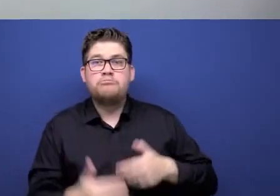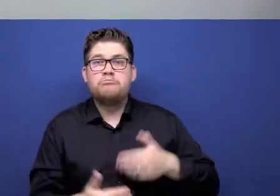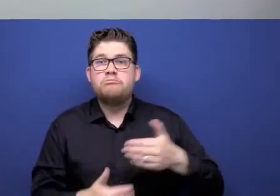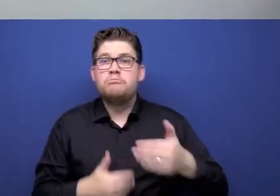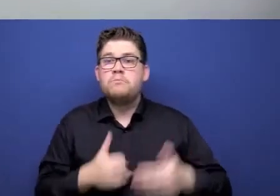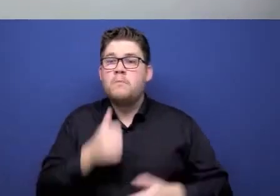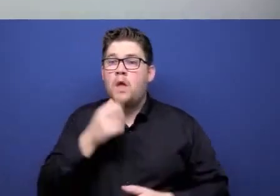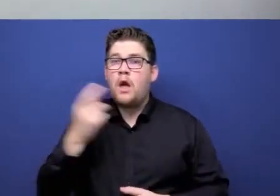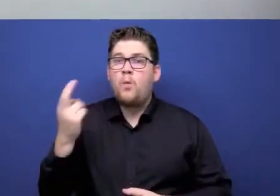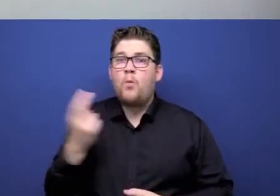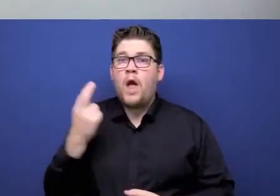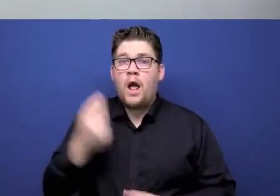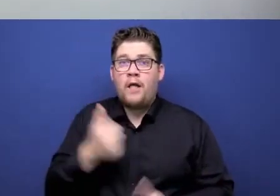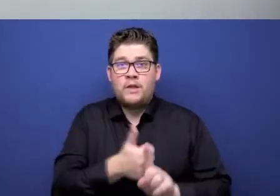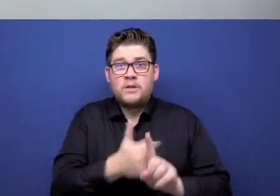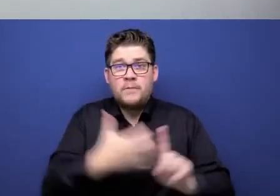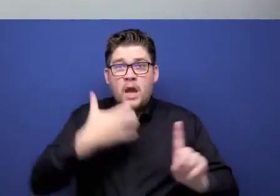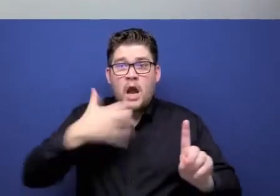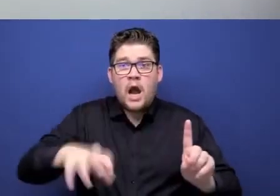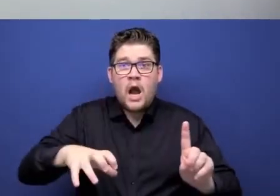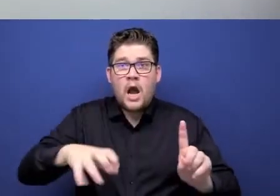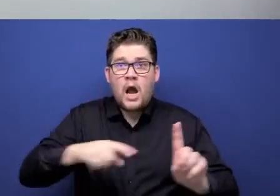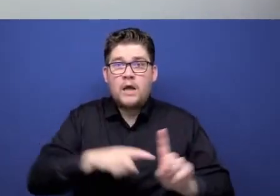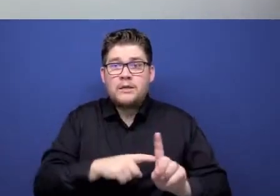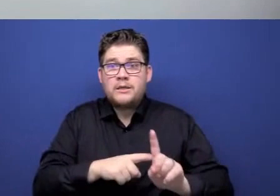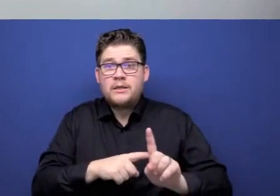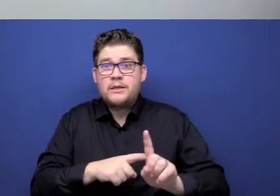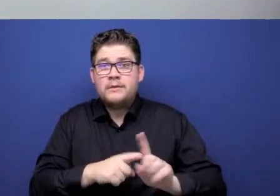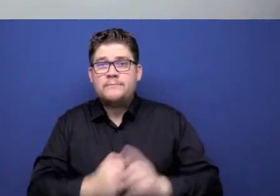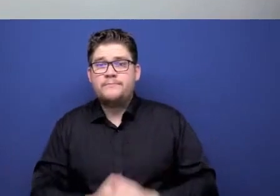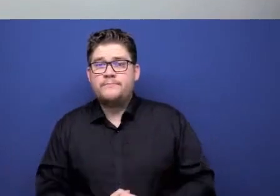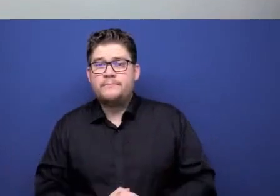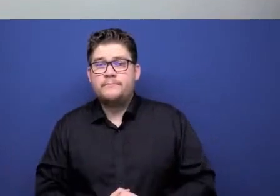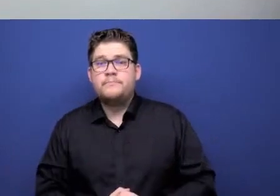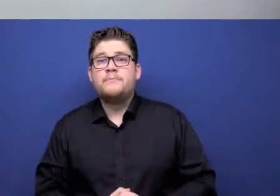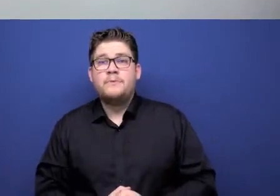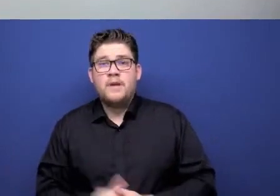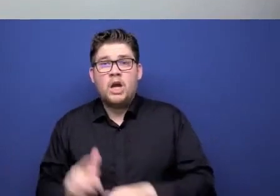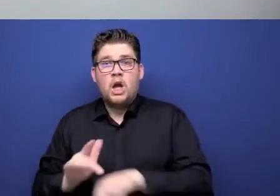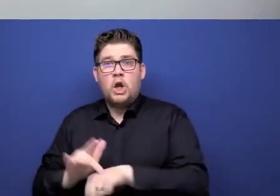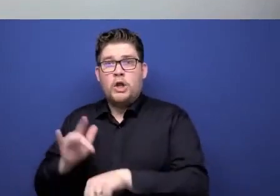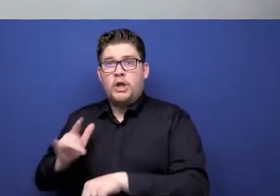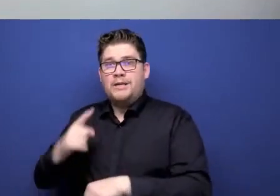as acclimatize we do actually acclimatized. Over a period of